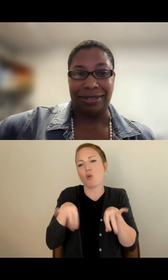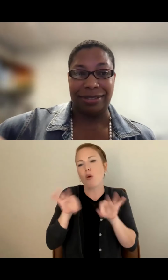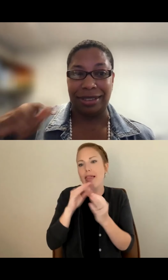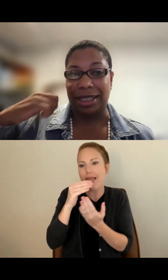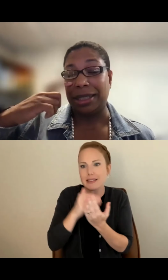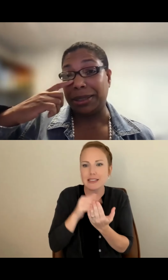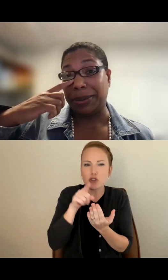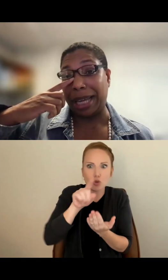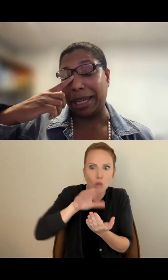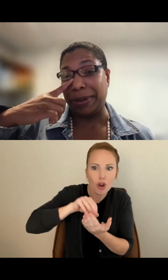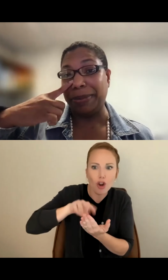Thank you.